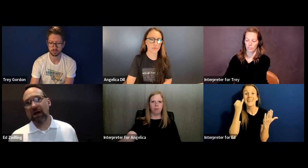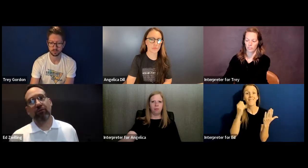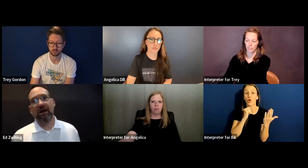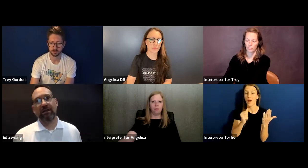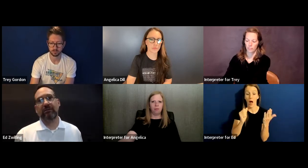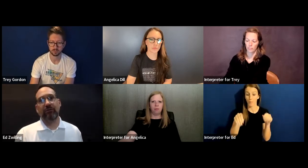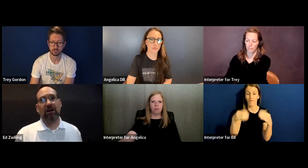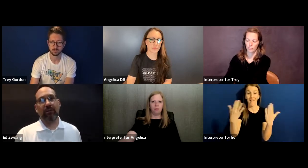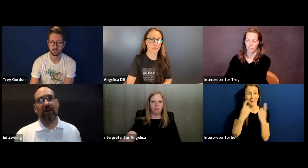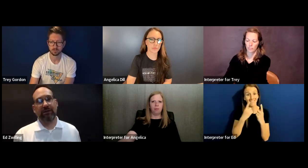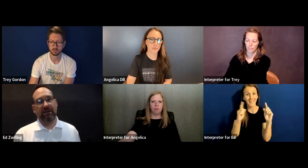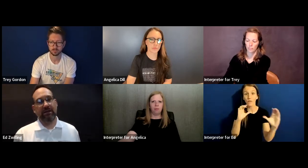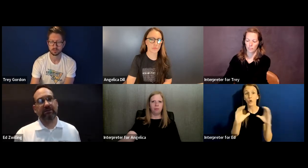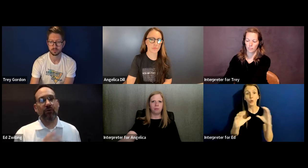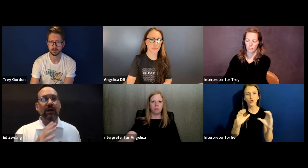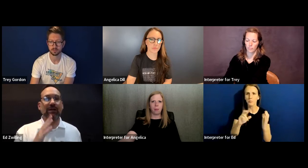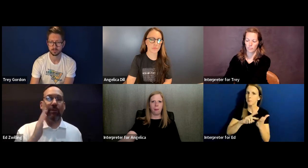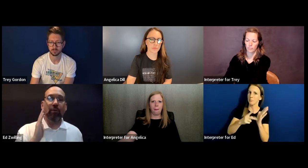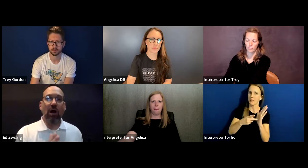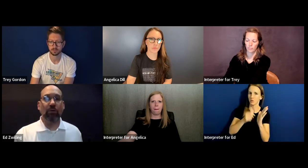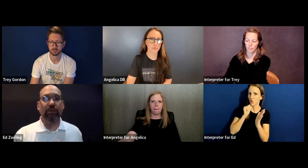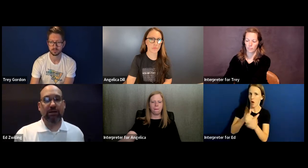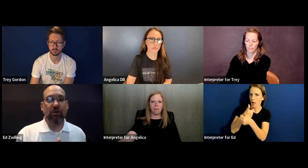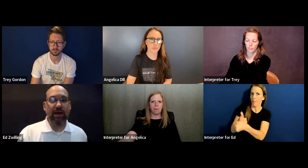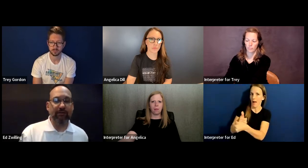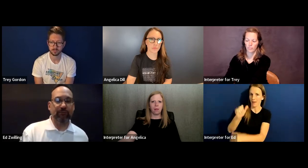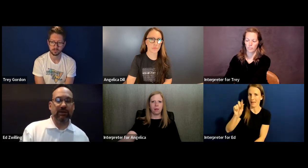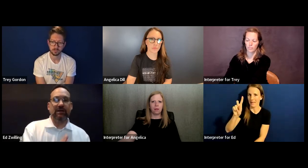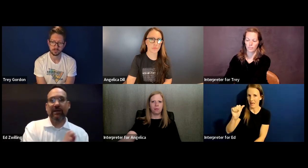not providing they're not complying with the ada so the problem that you have being in that